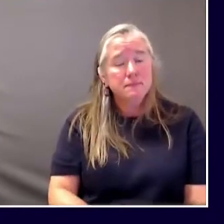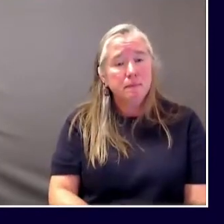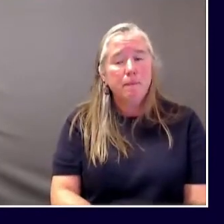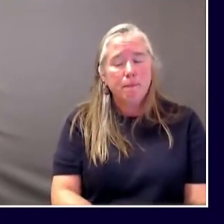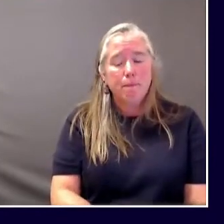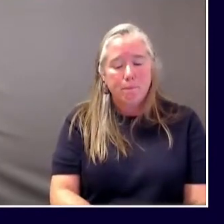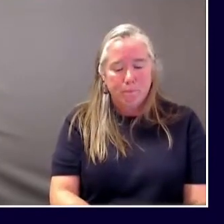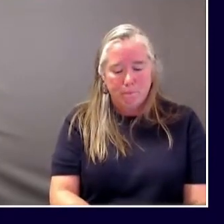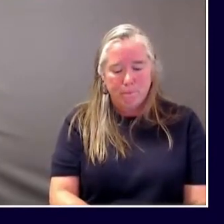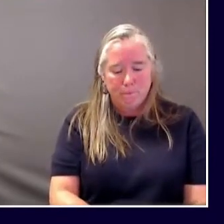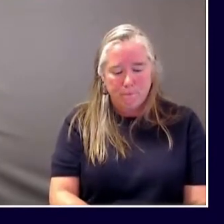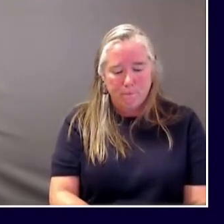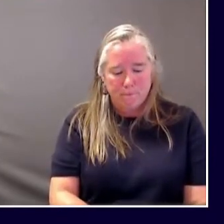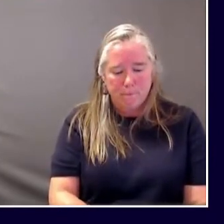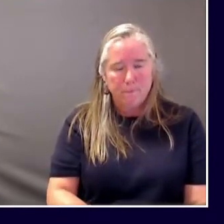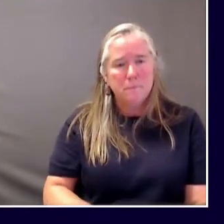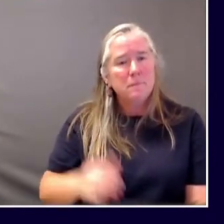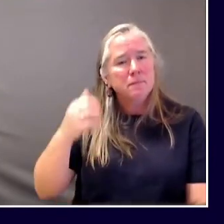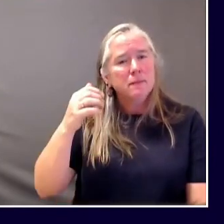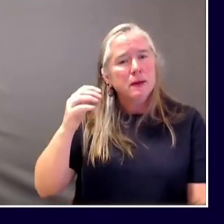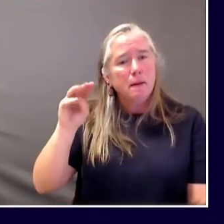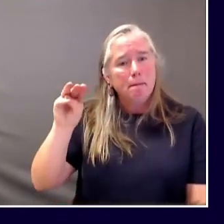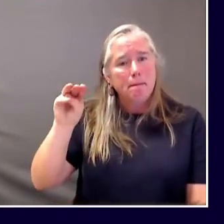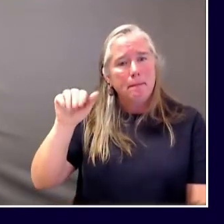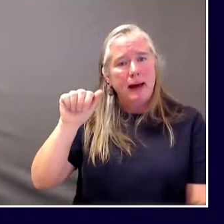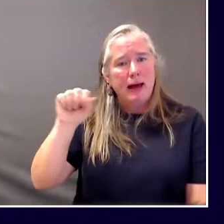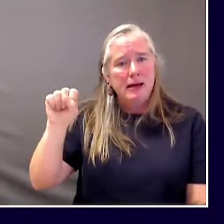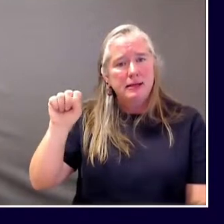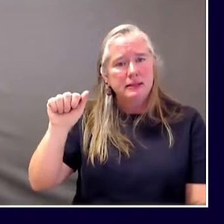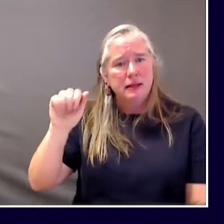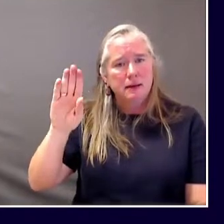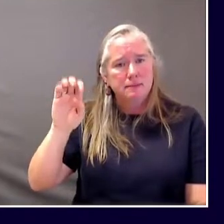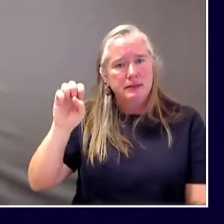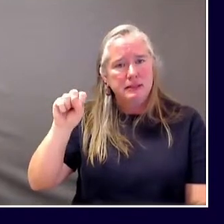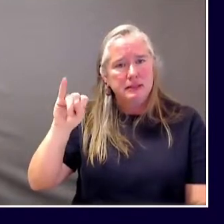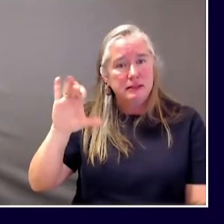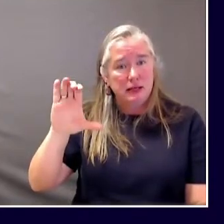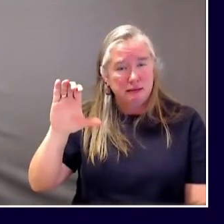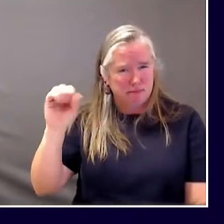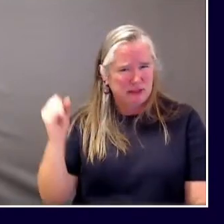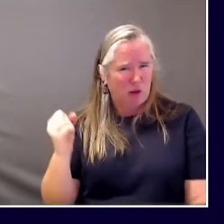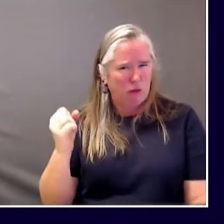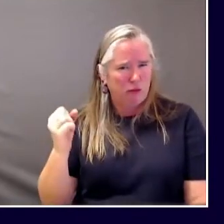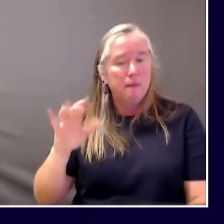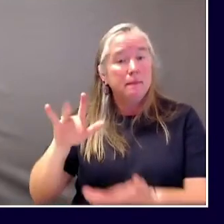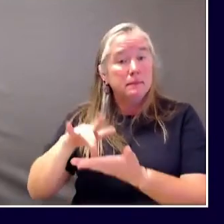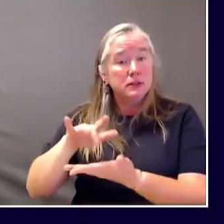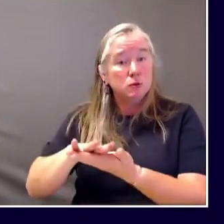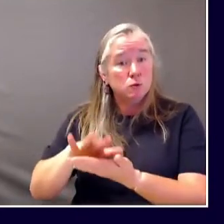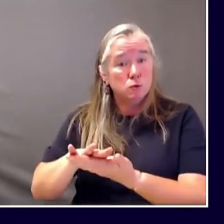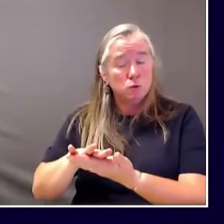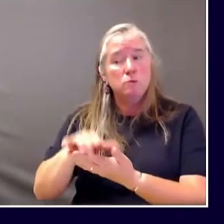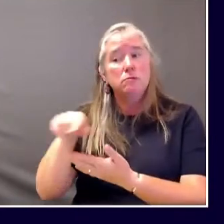for example at Massabesic middle